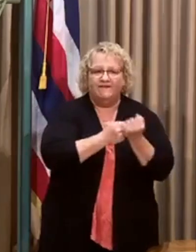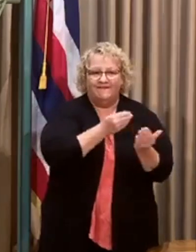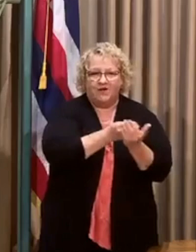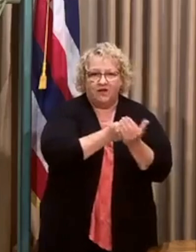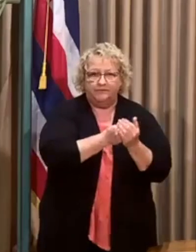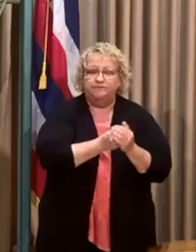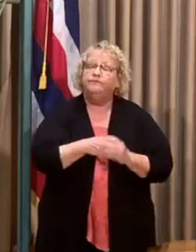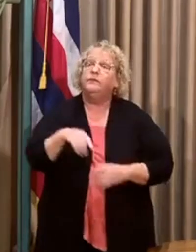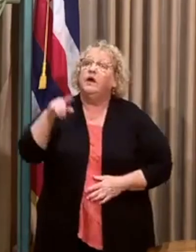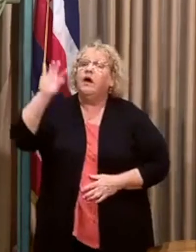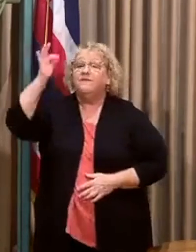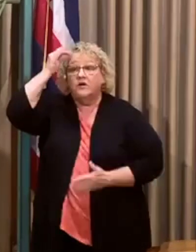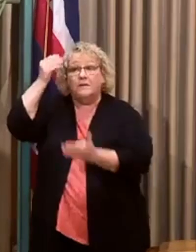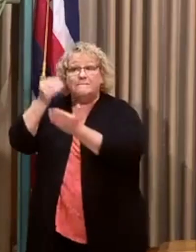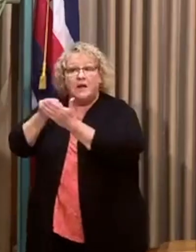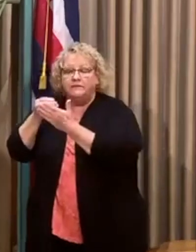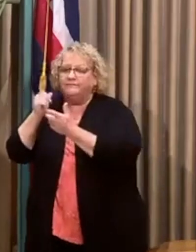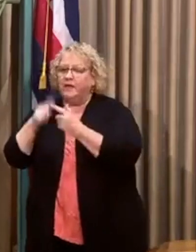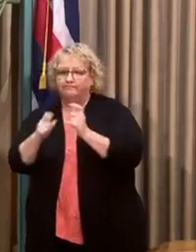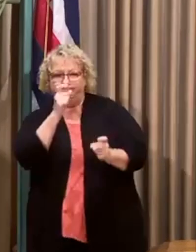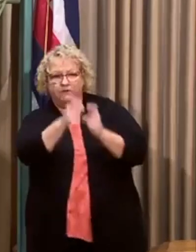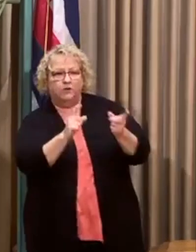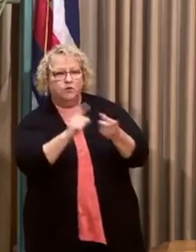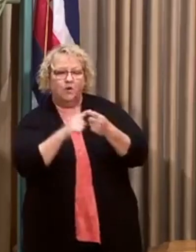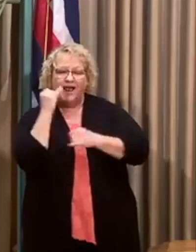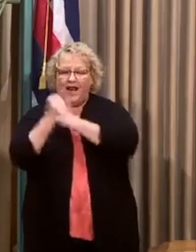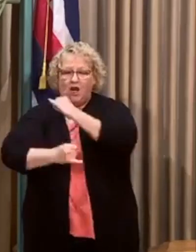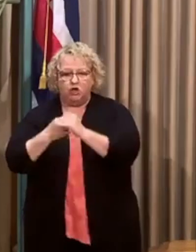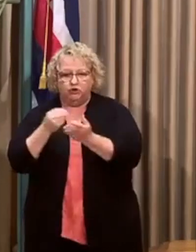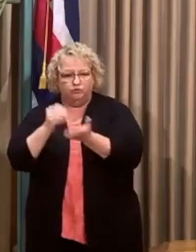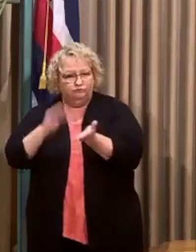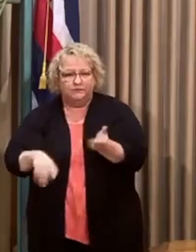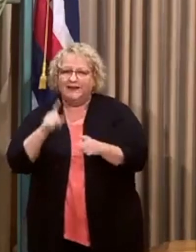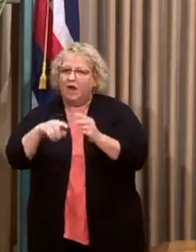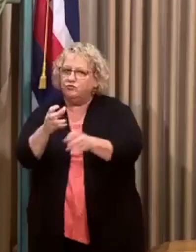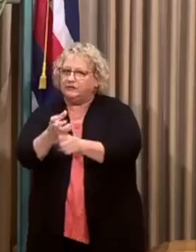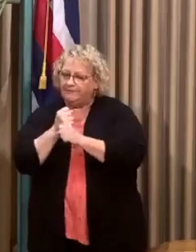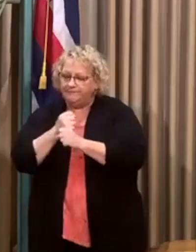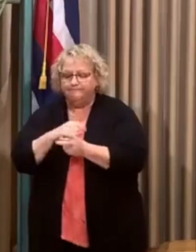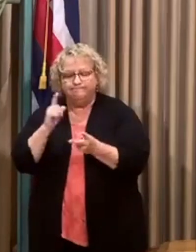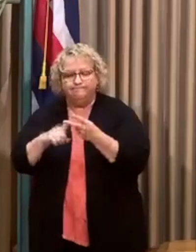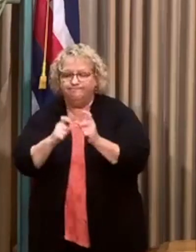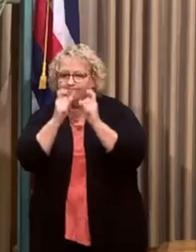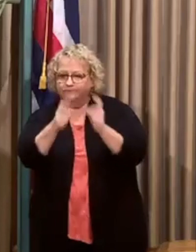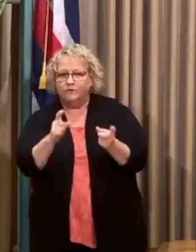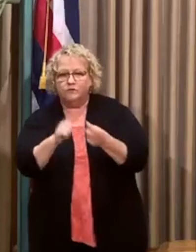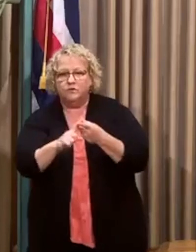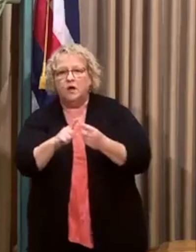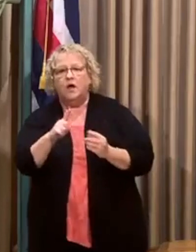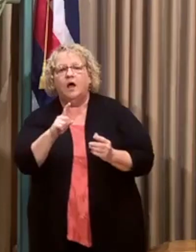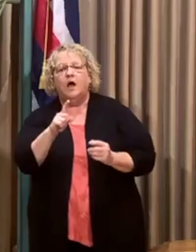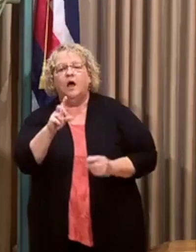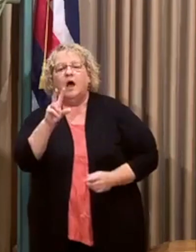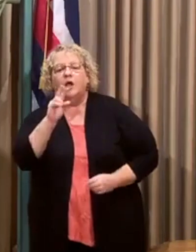It cannot be distributed to international students. It cannot be distributed to undocumented students.